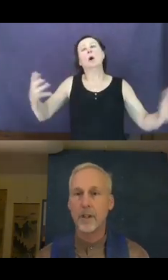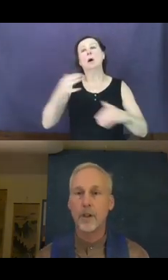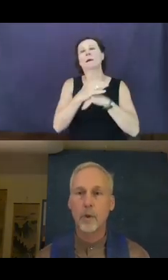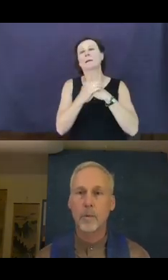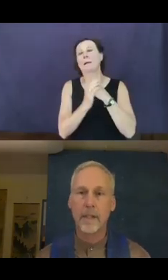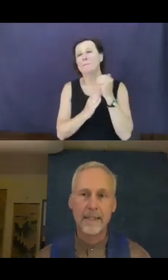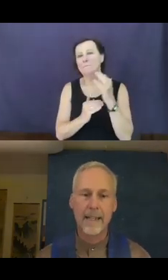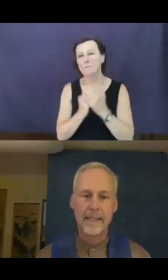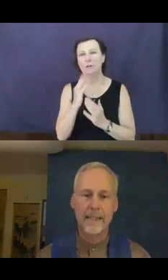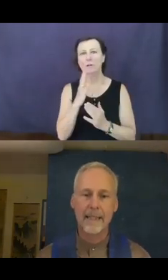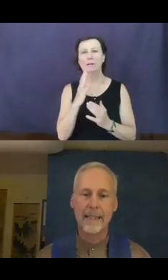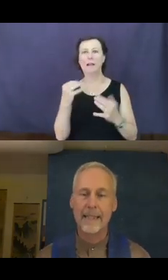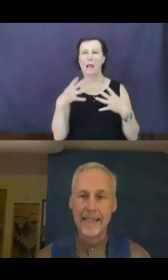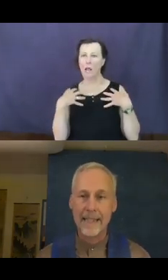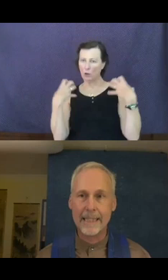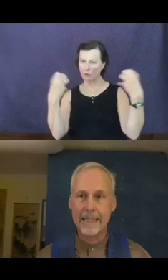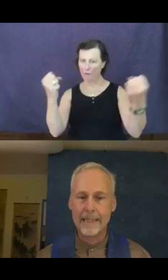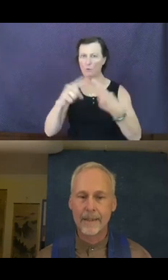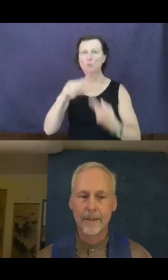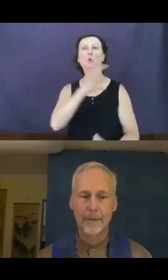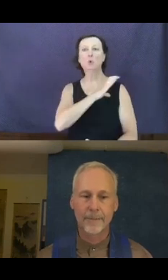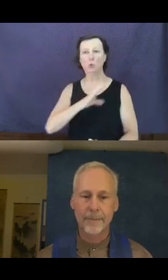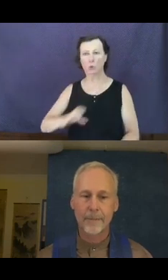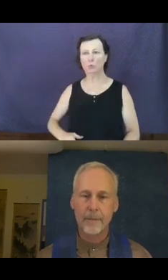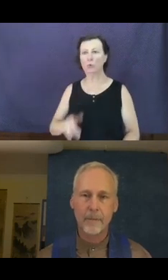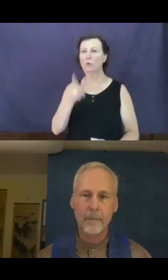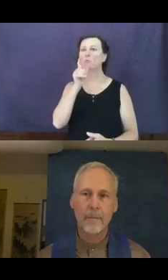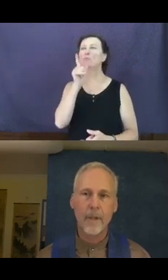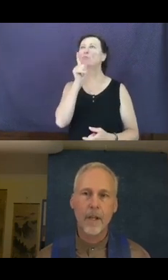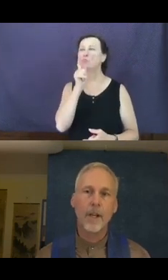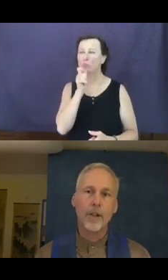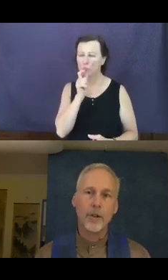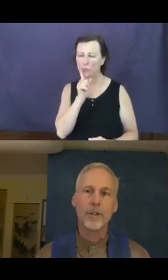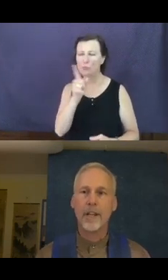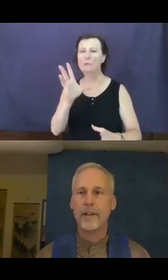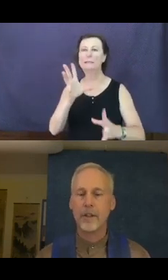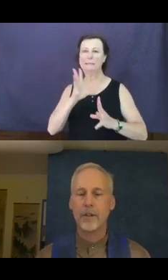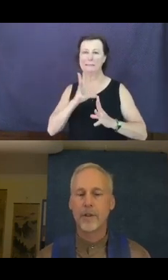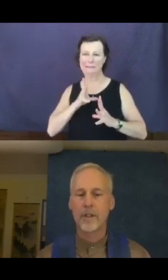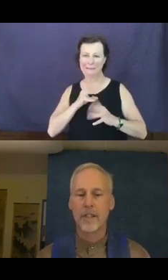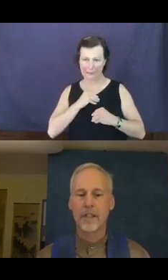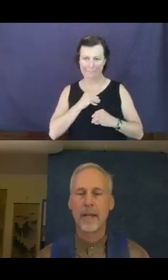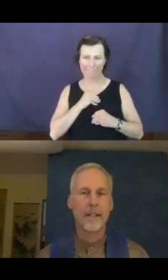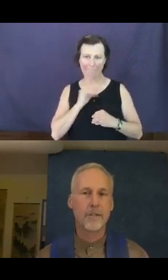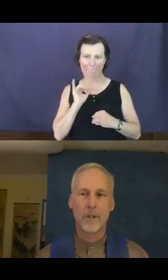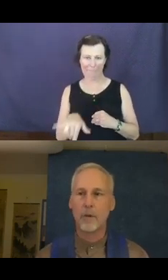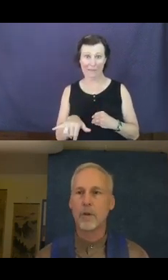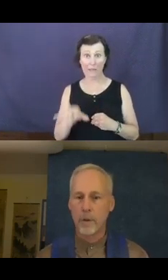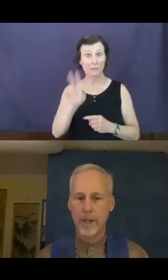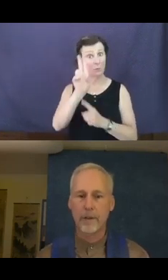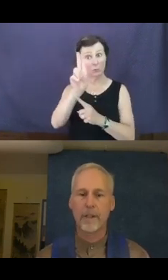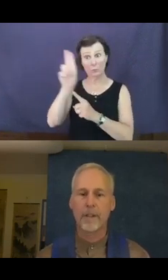who really takes it in. Unitarian Universalism has no coherent